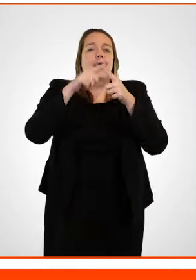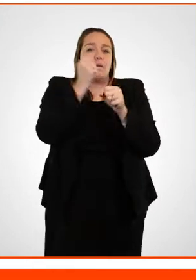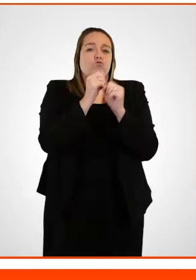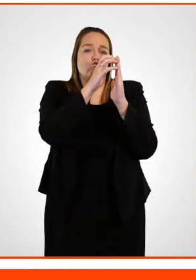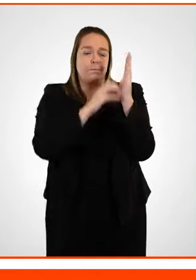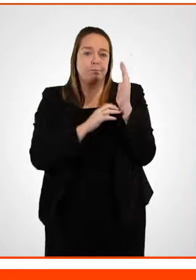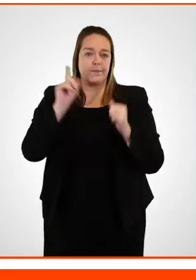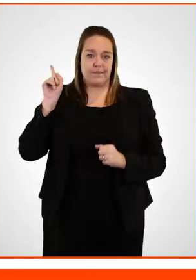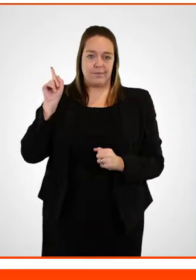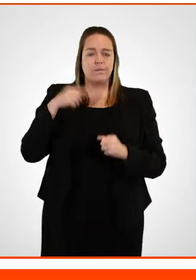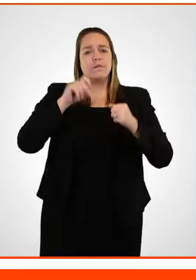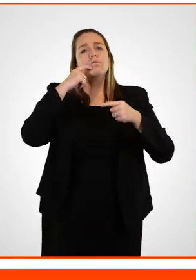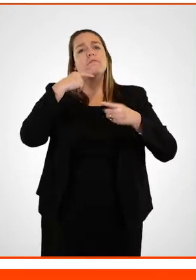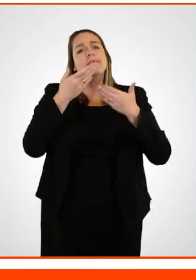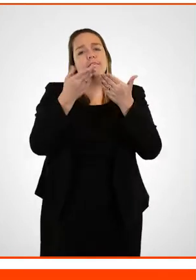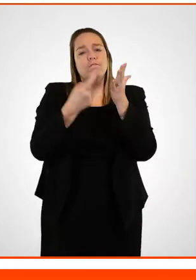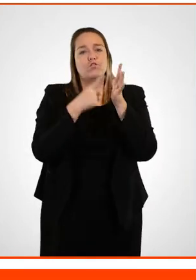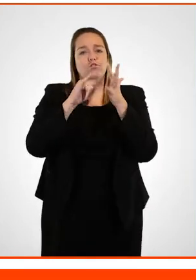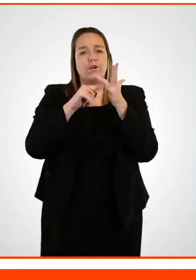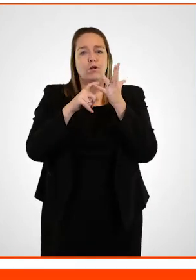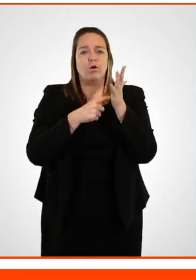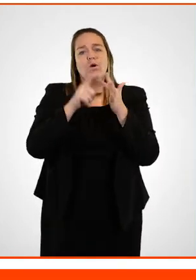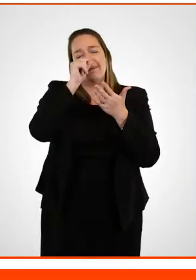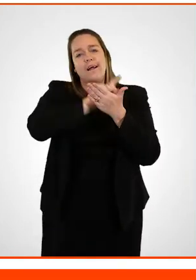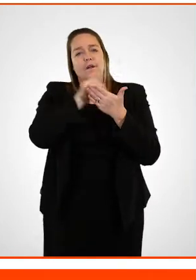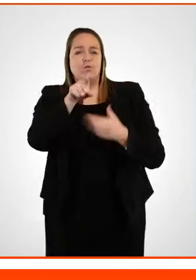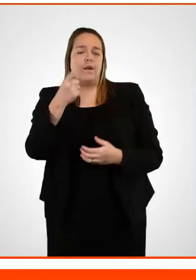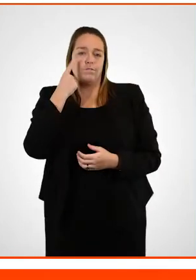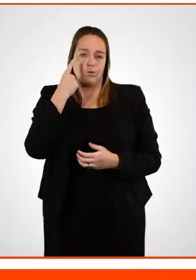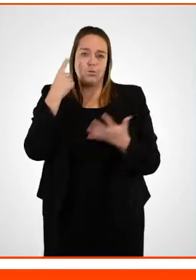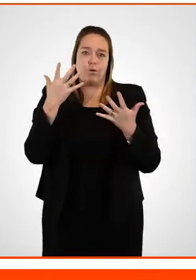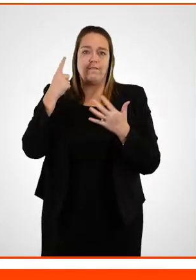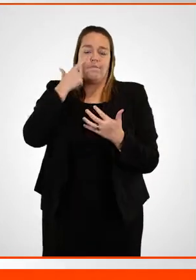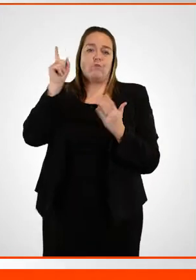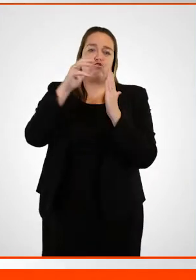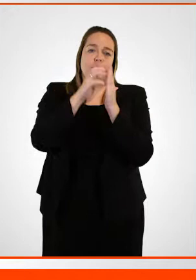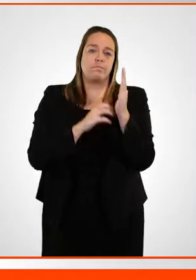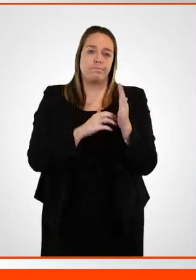share with you some resources that you can access these scripts.